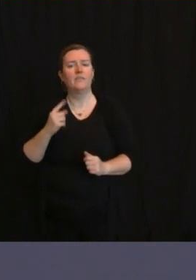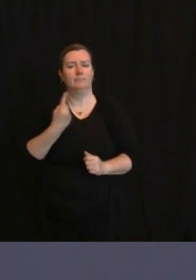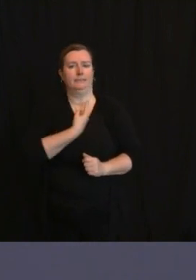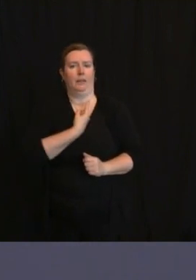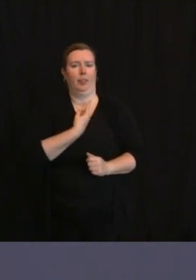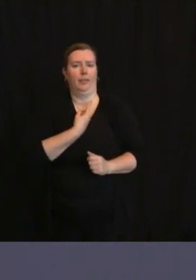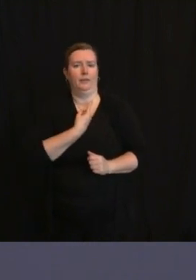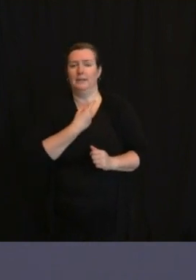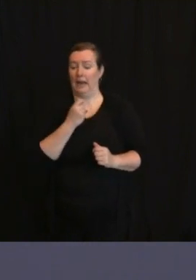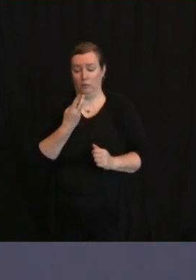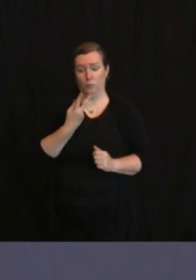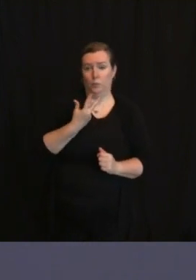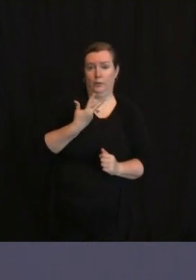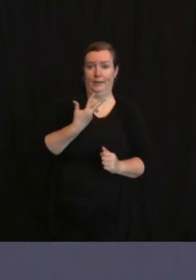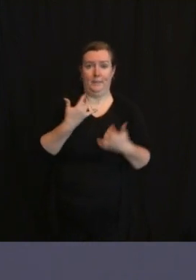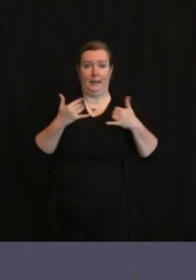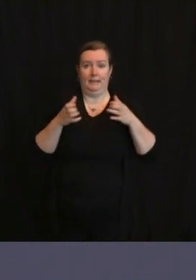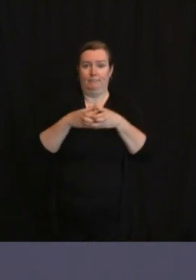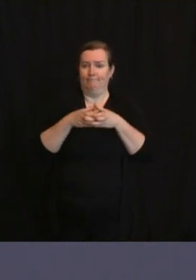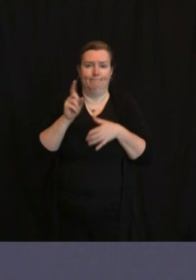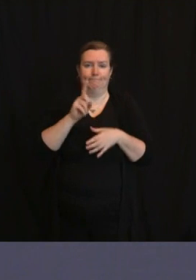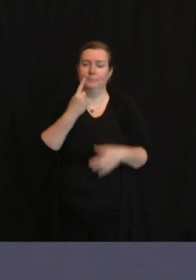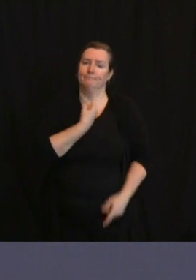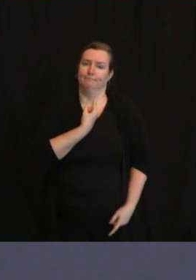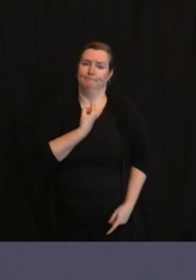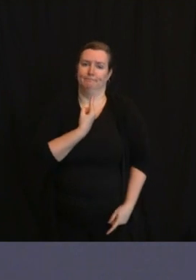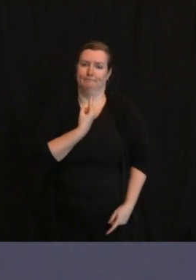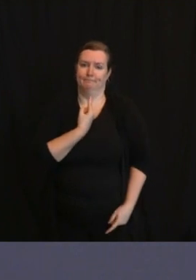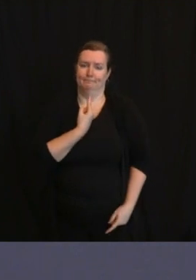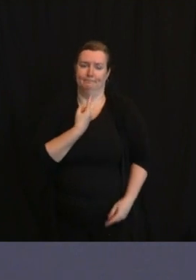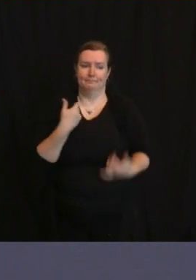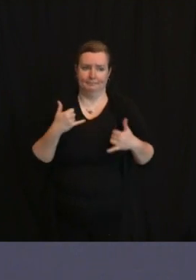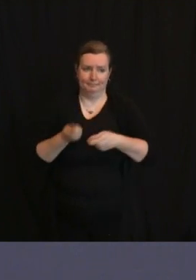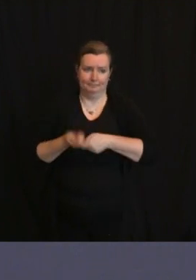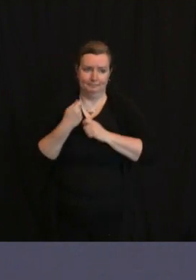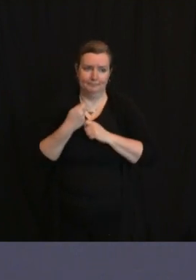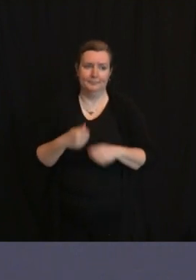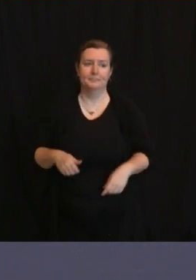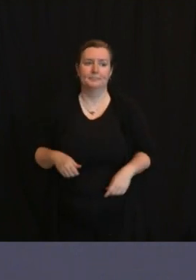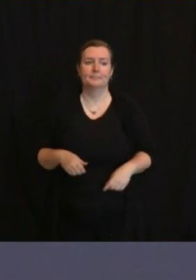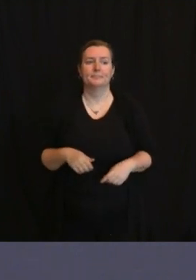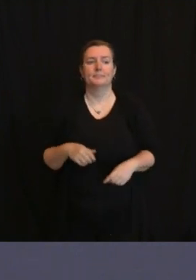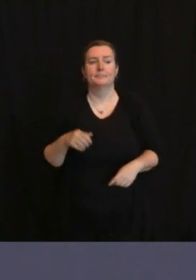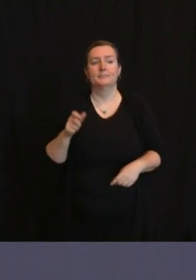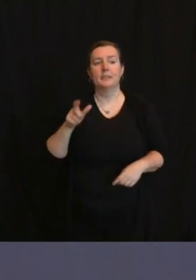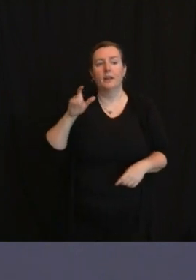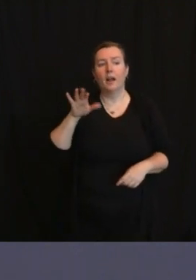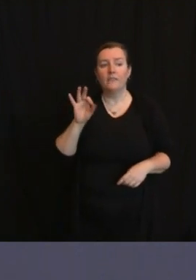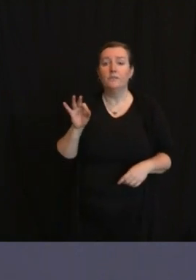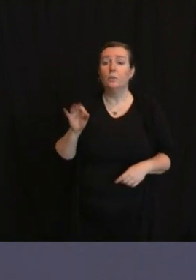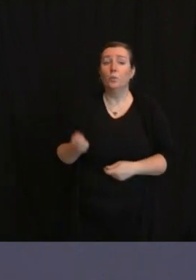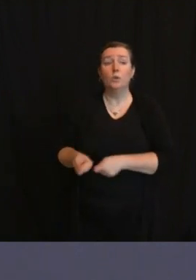GOLF COURSES, IT WAS PRIVATE COURSES ONLY AND YOU HAVE TO PLAY BY YOURSELF?